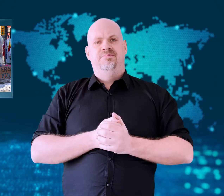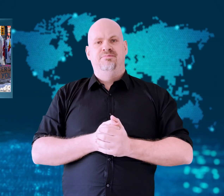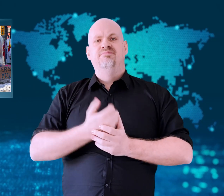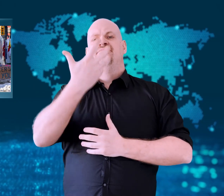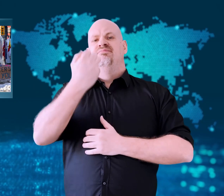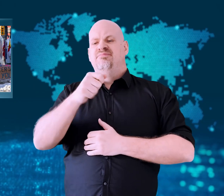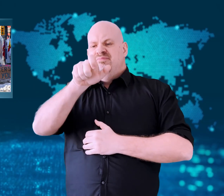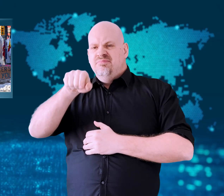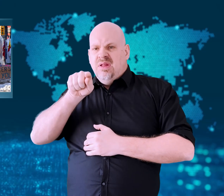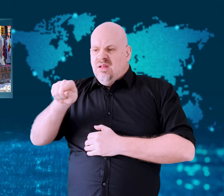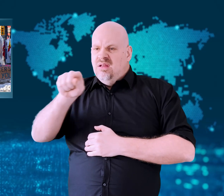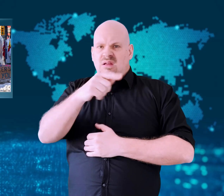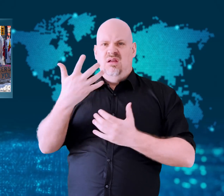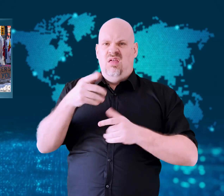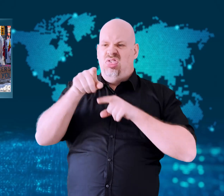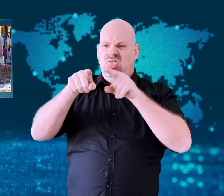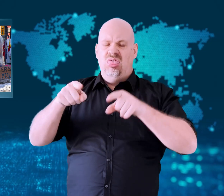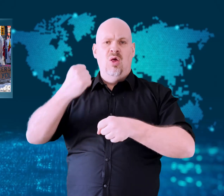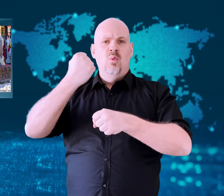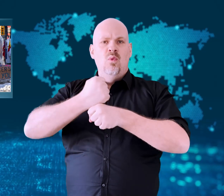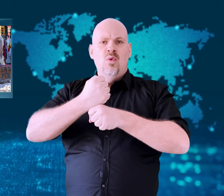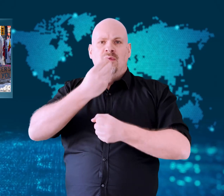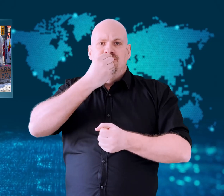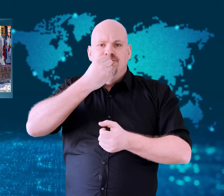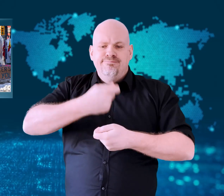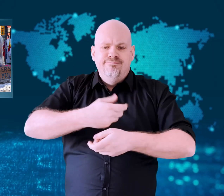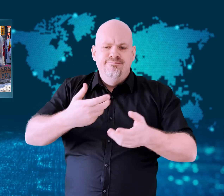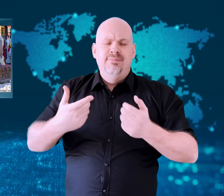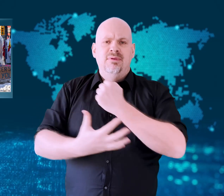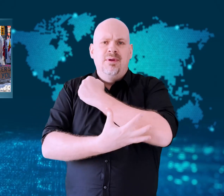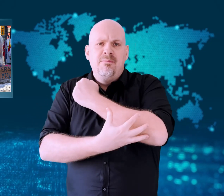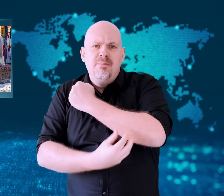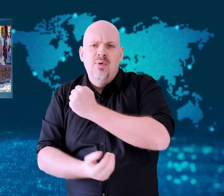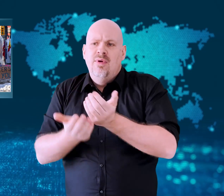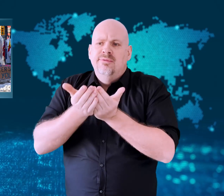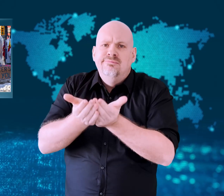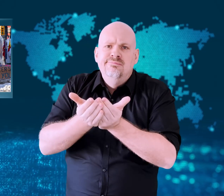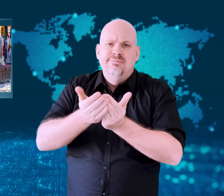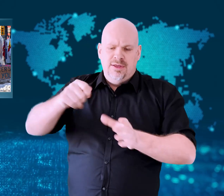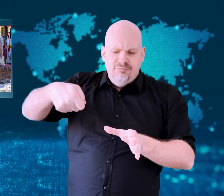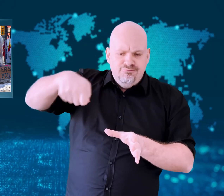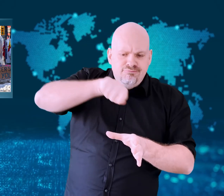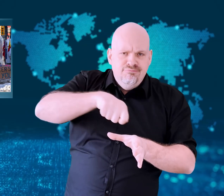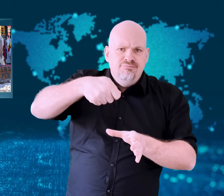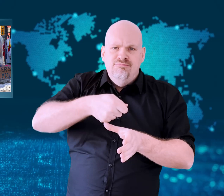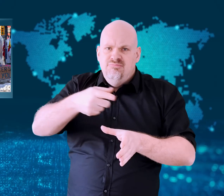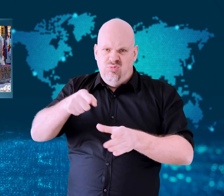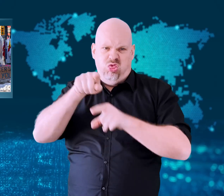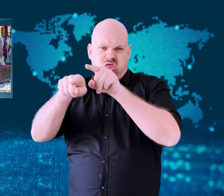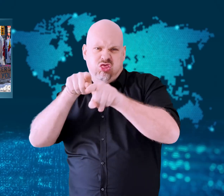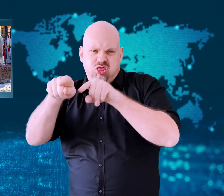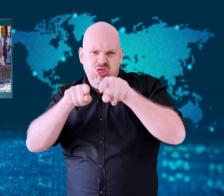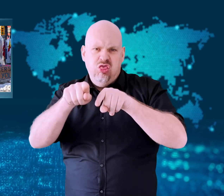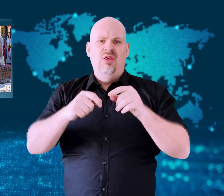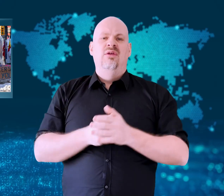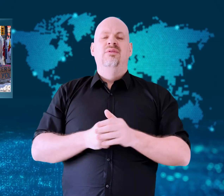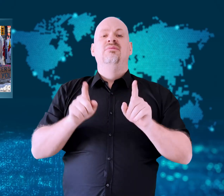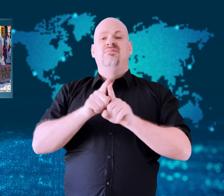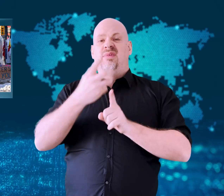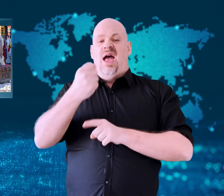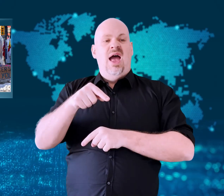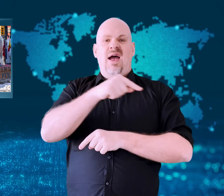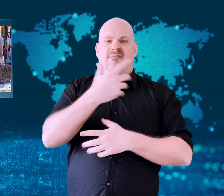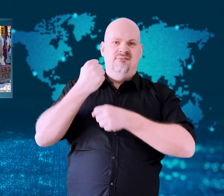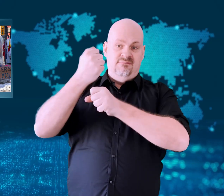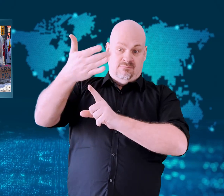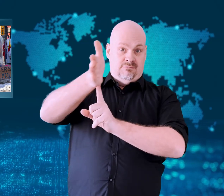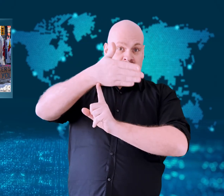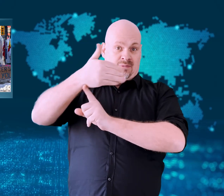Some participants harassed soup kitchen workers; others waved